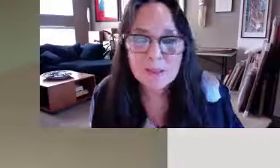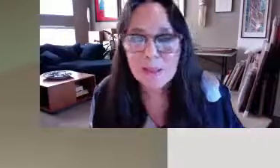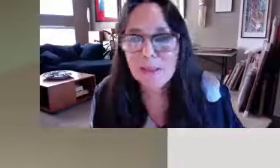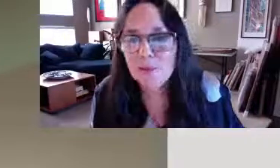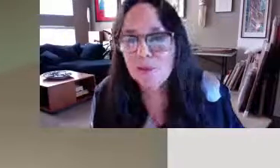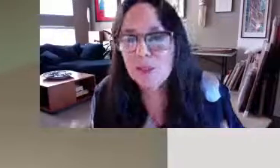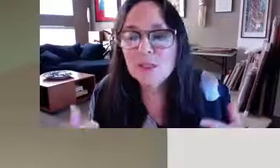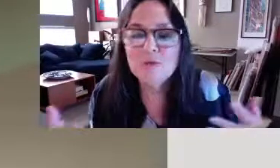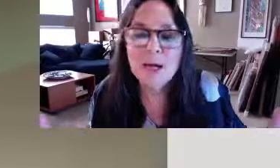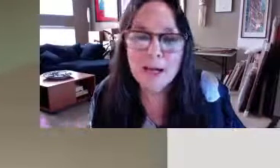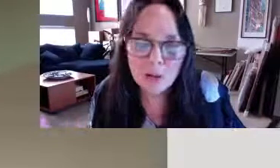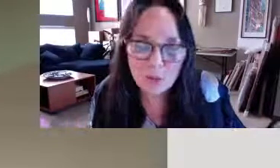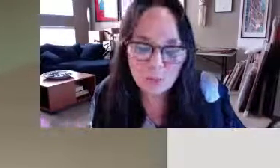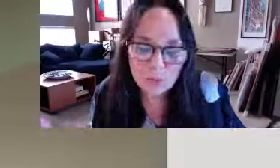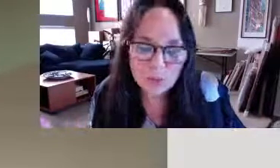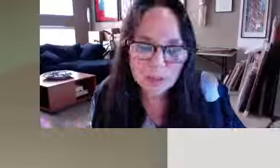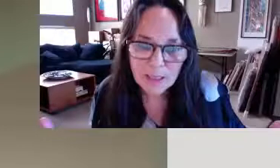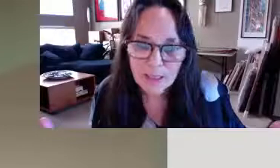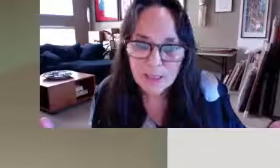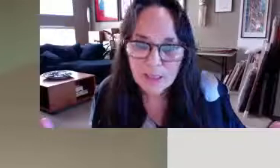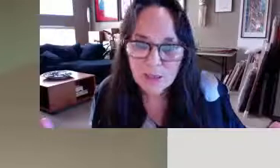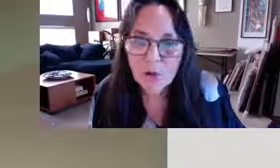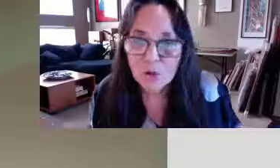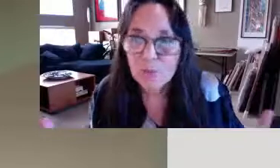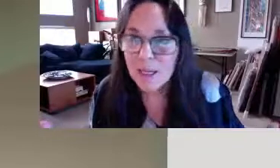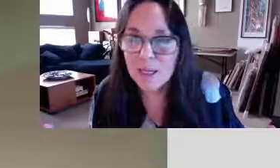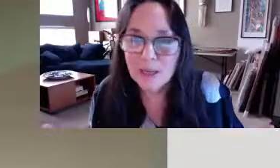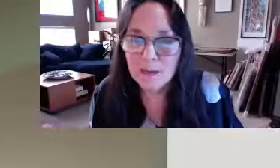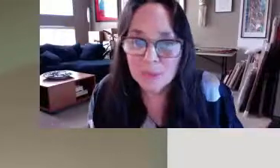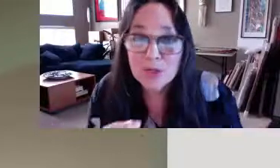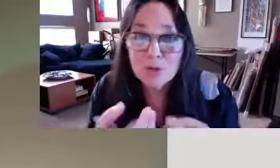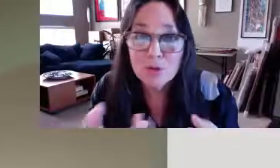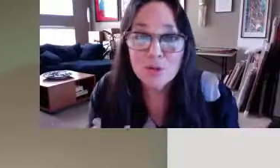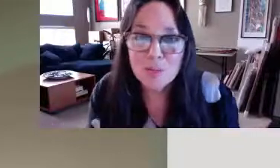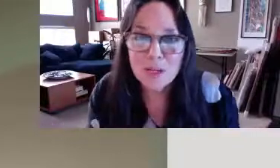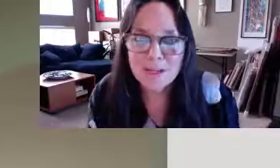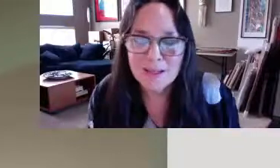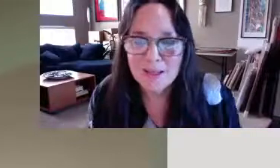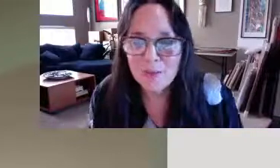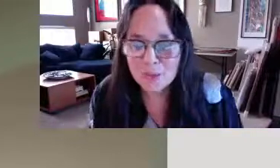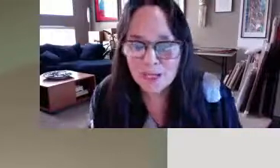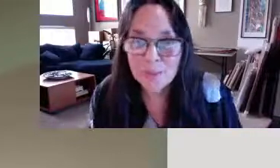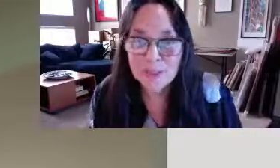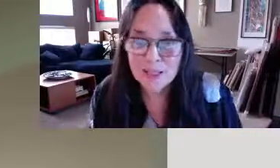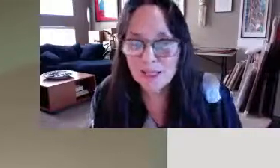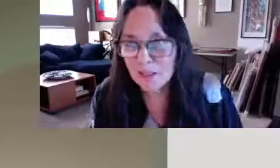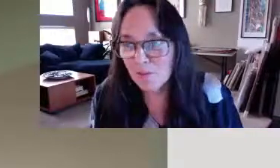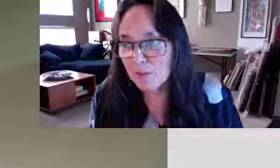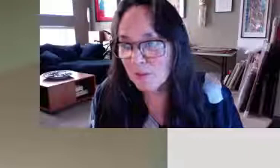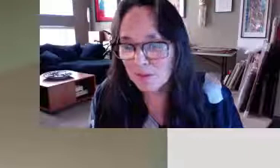and to disavow culture making material culture making which happened in canada different